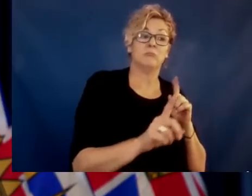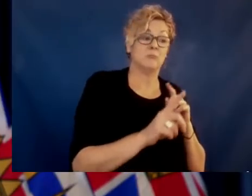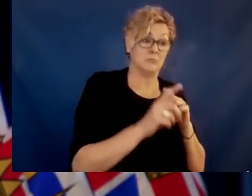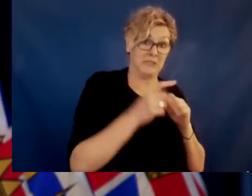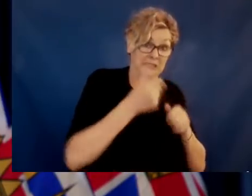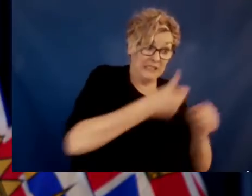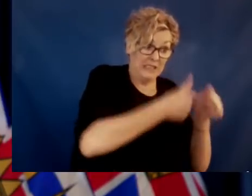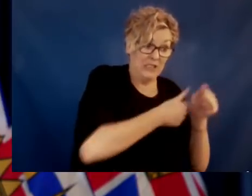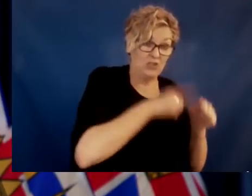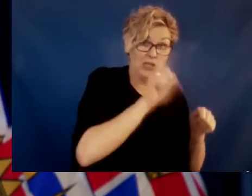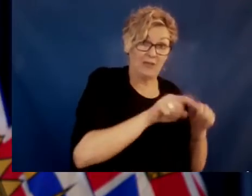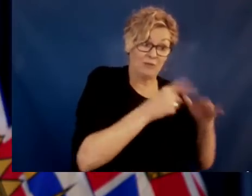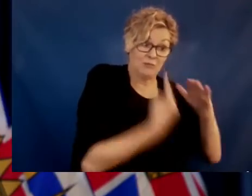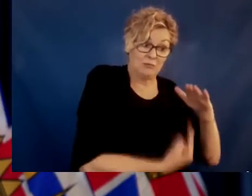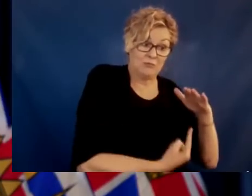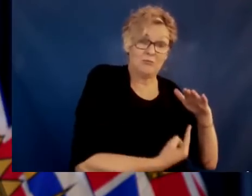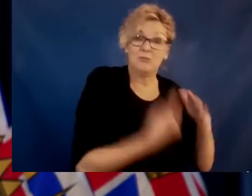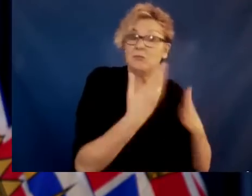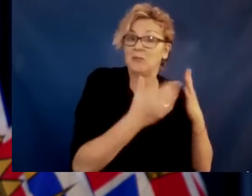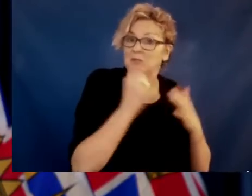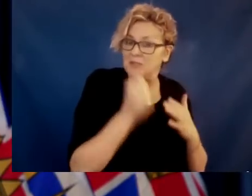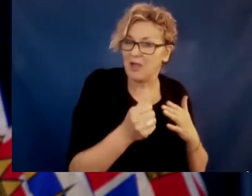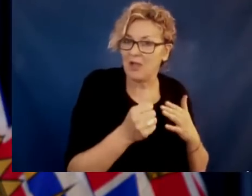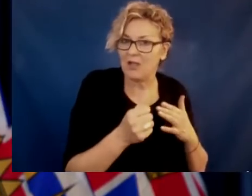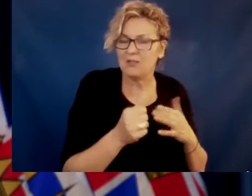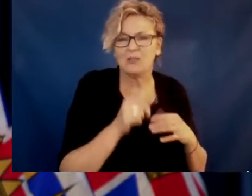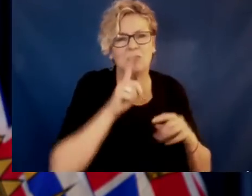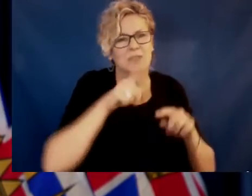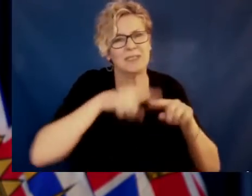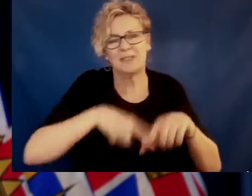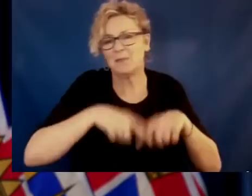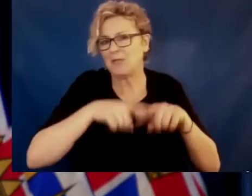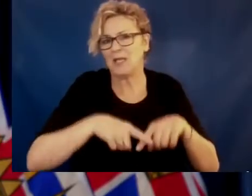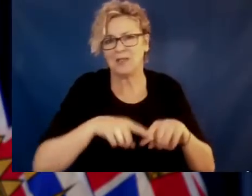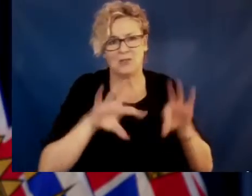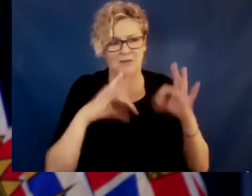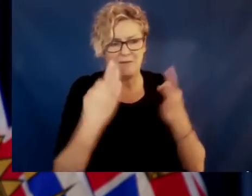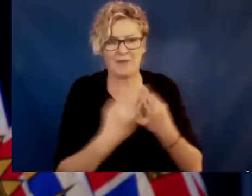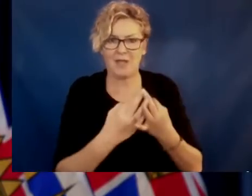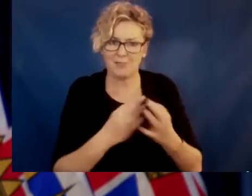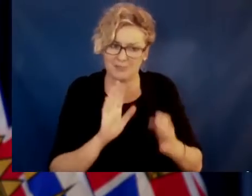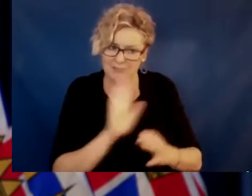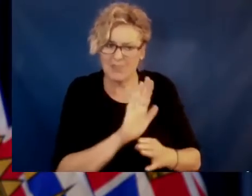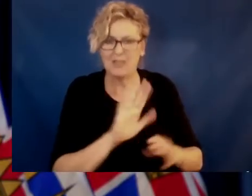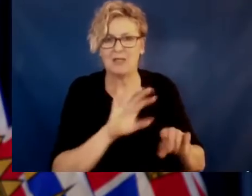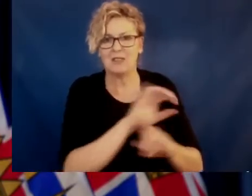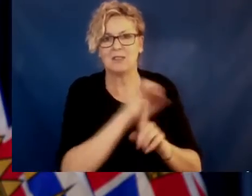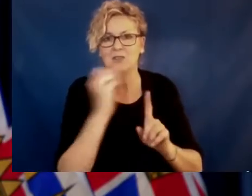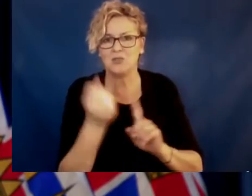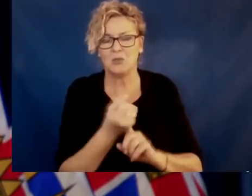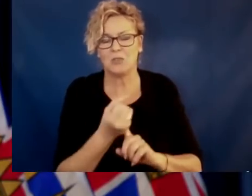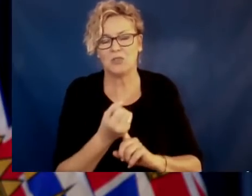listening, Dr Henry will release a statement this afternoon with hospitalizations and outbreaks which you can find